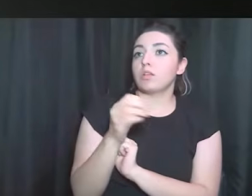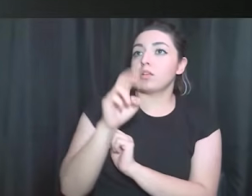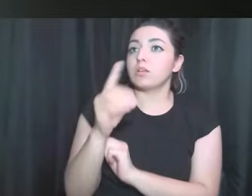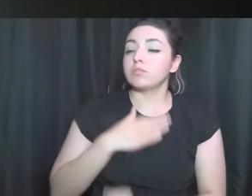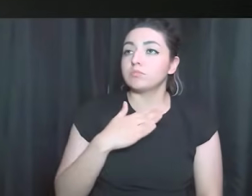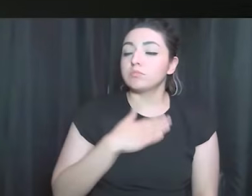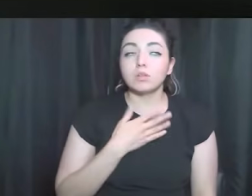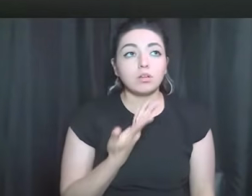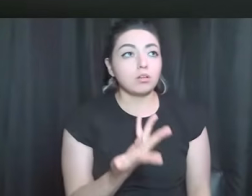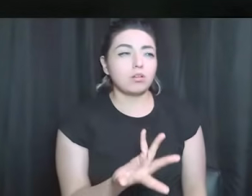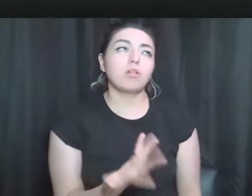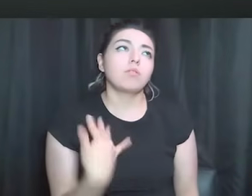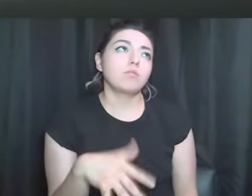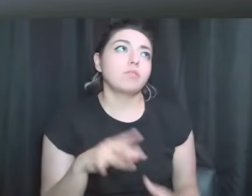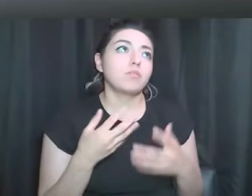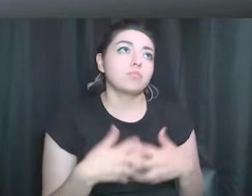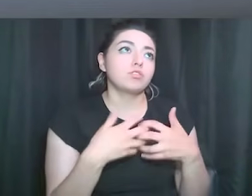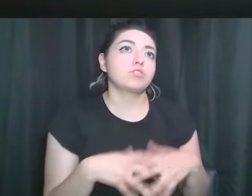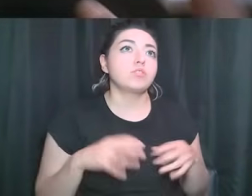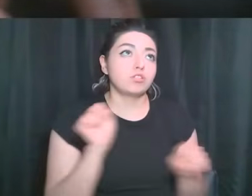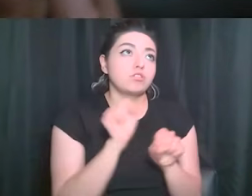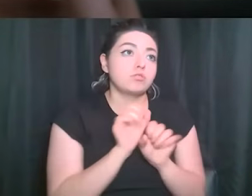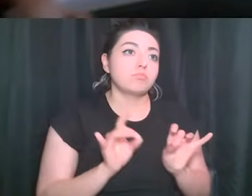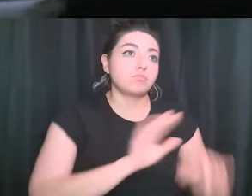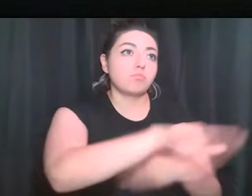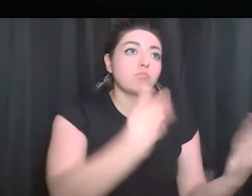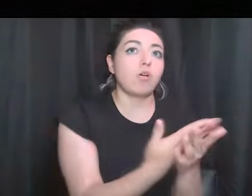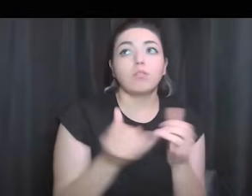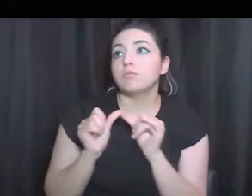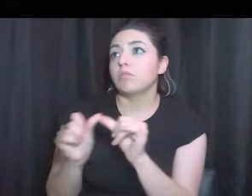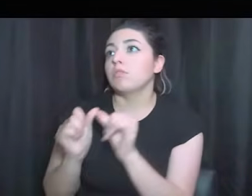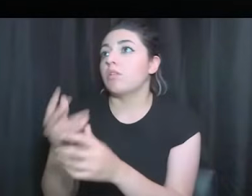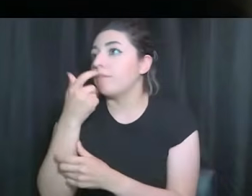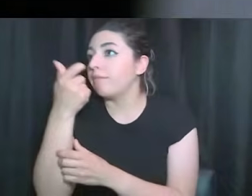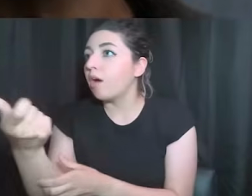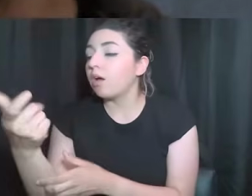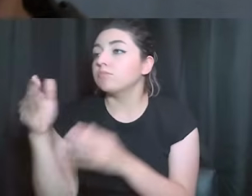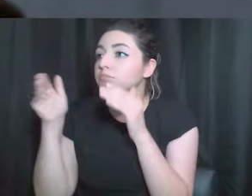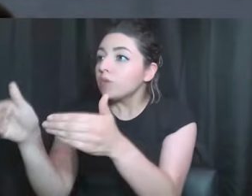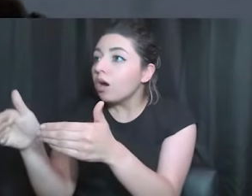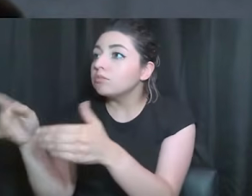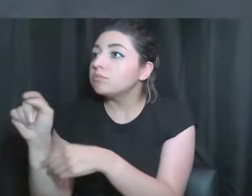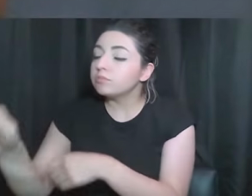Take all our jobs, and all they wanna do is watch TV. What are your thoughts on Elijah Kamski?